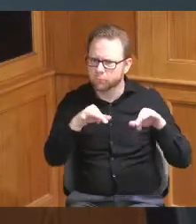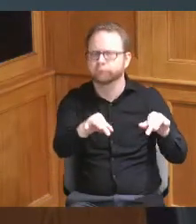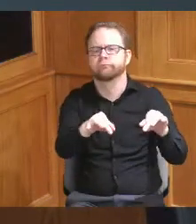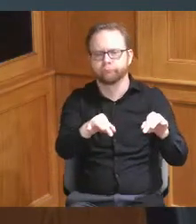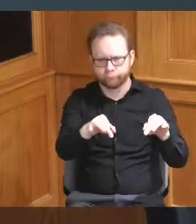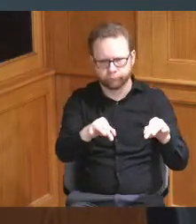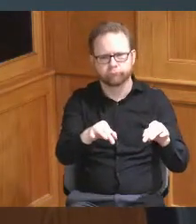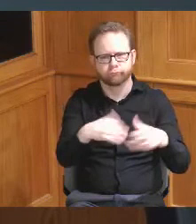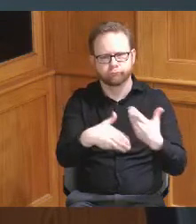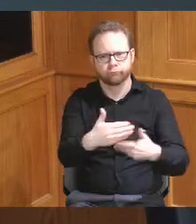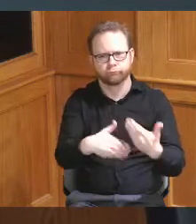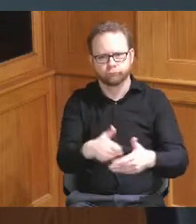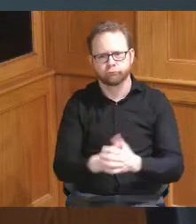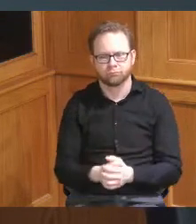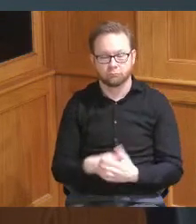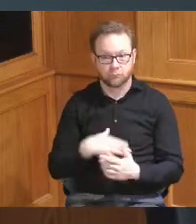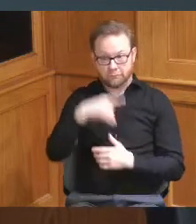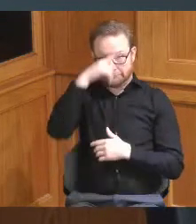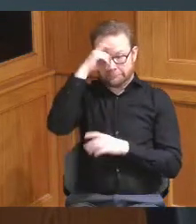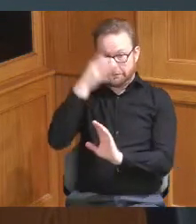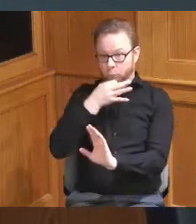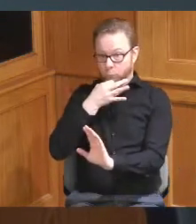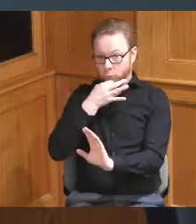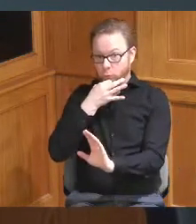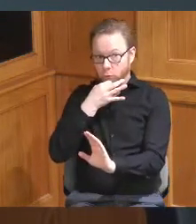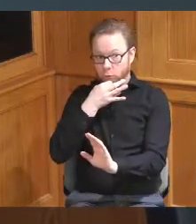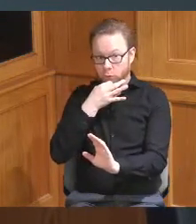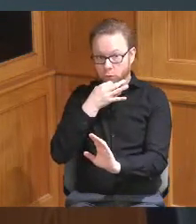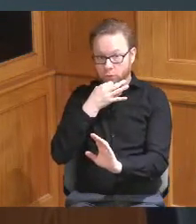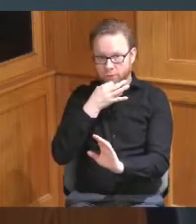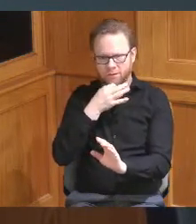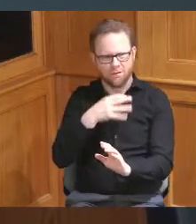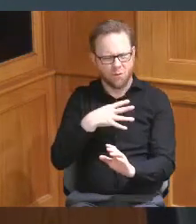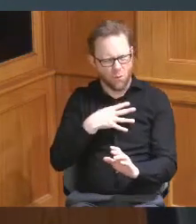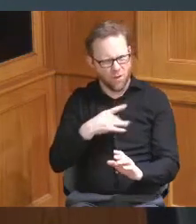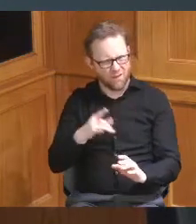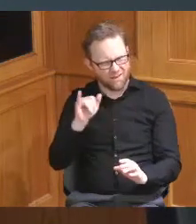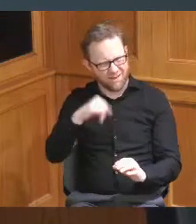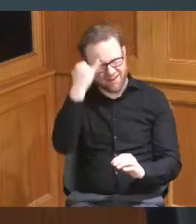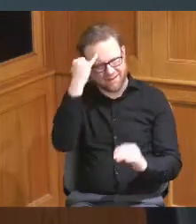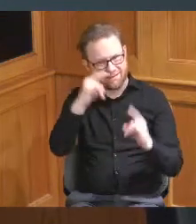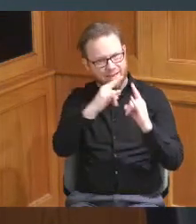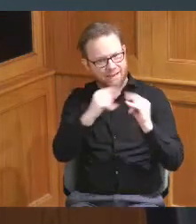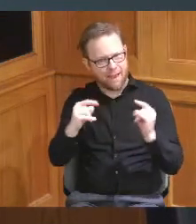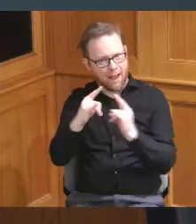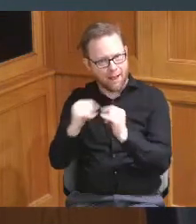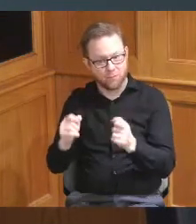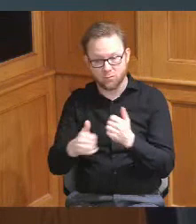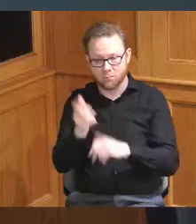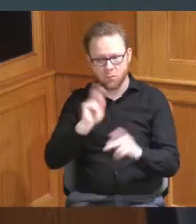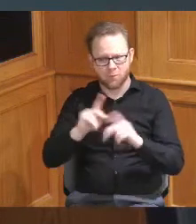as Summers around the corner the weekend and I like this camps most people cannot afford camps